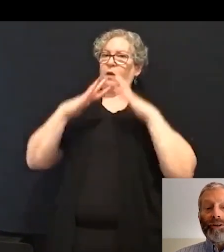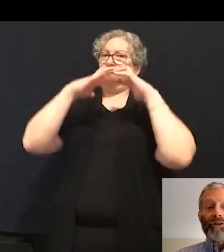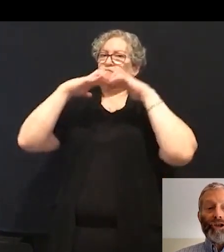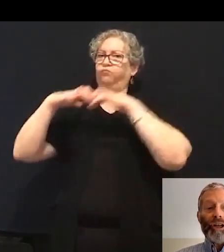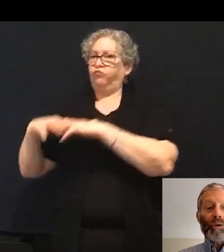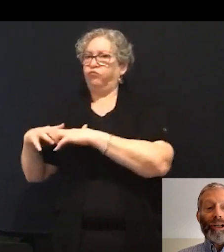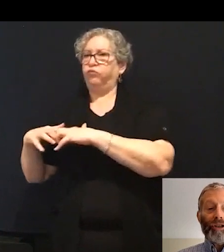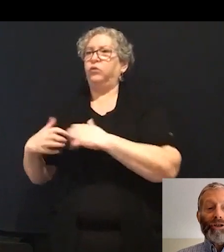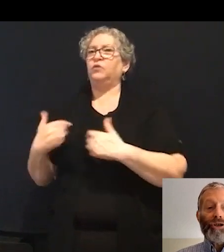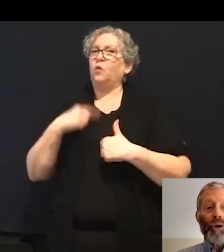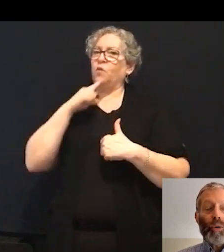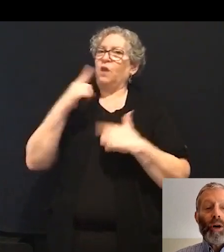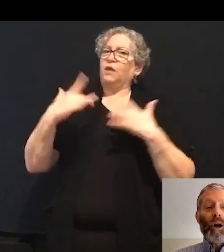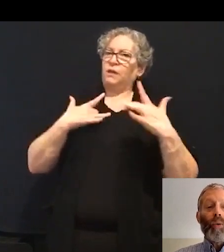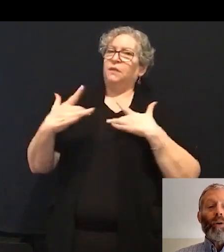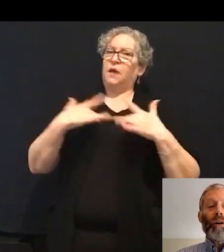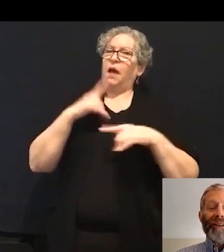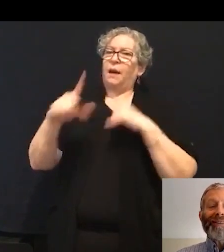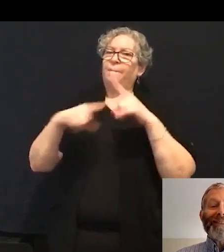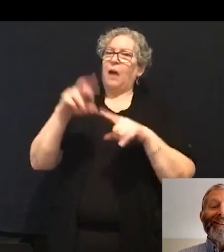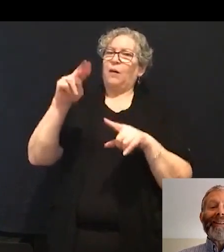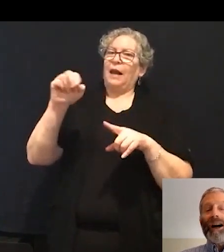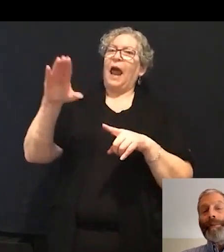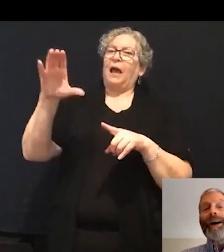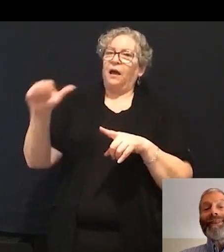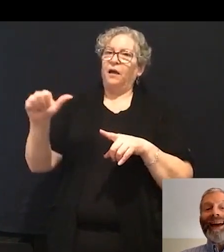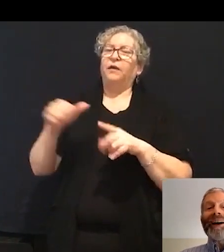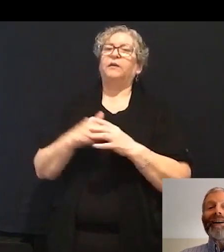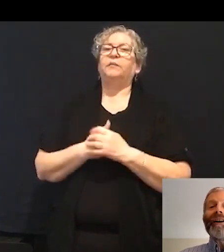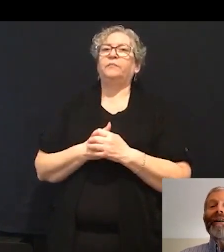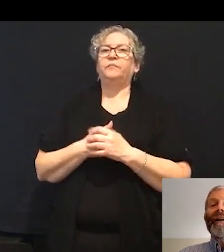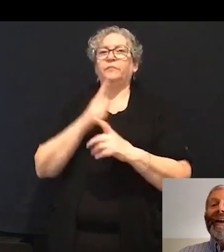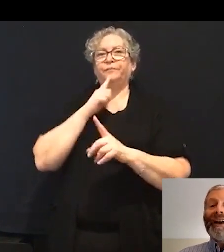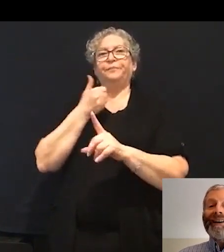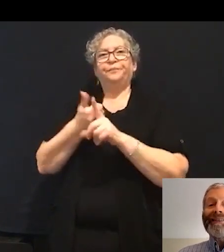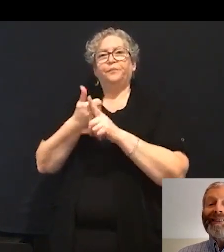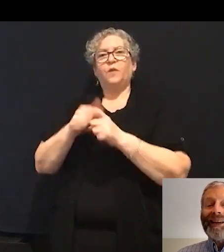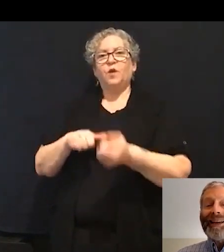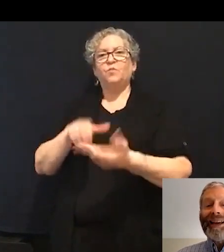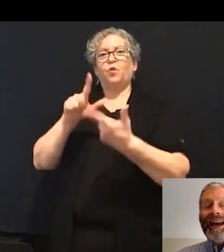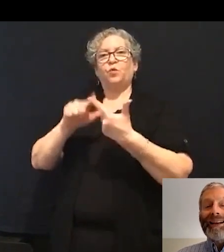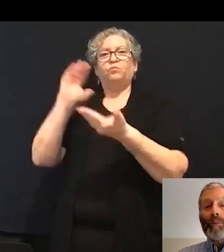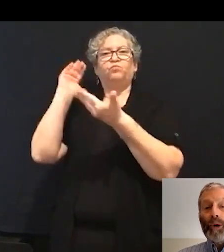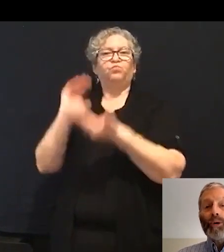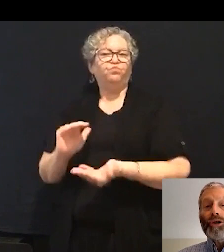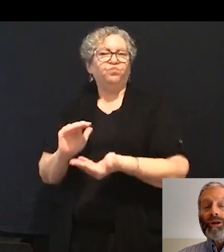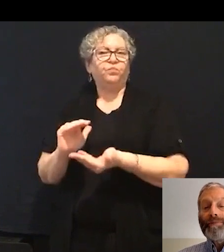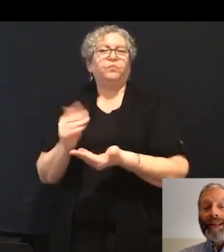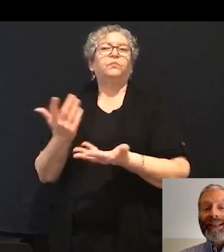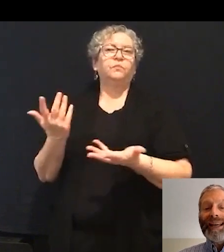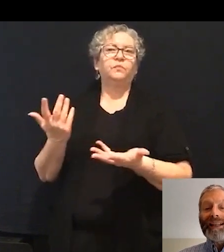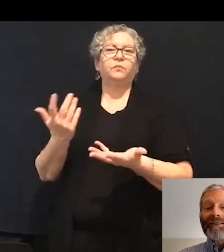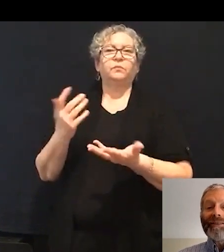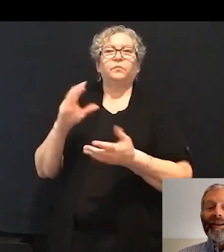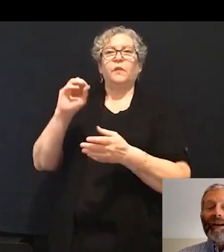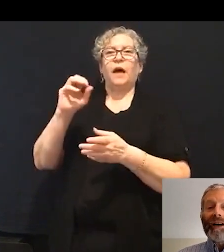in degeneration. So we're excited about NACA as an approach to mitigate,